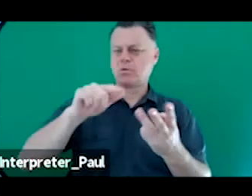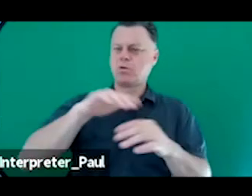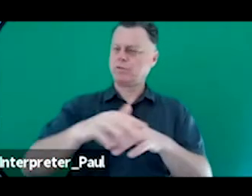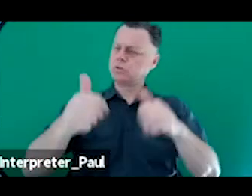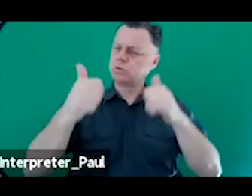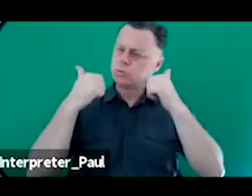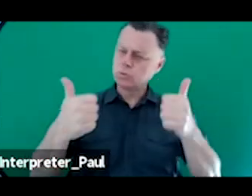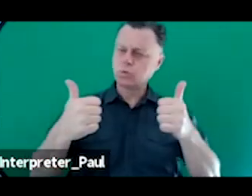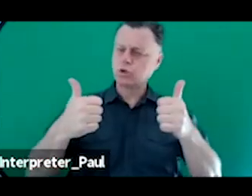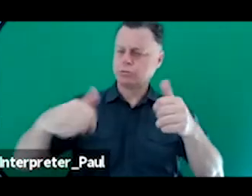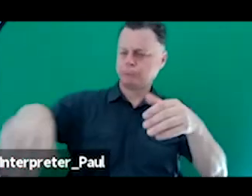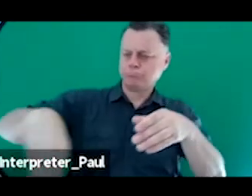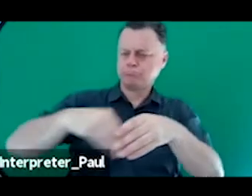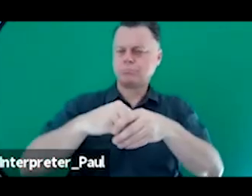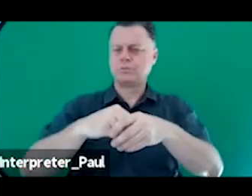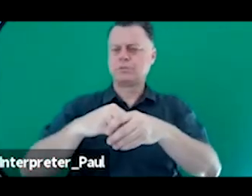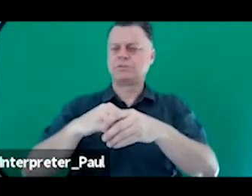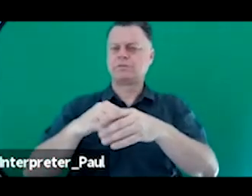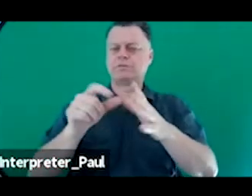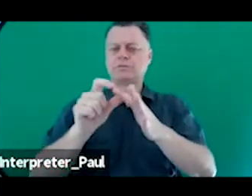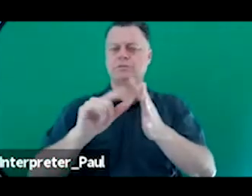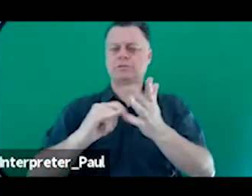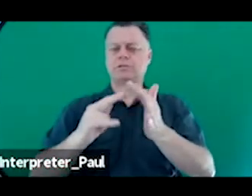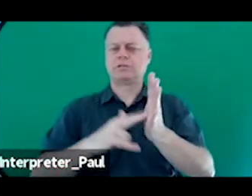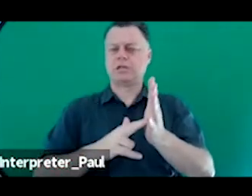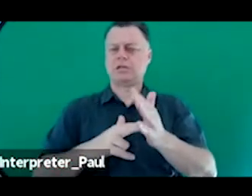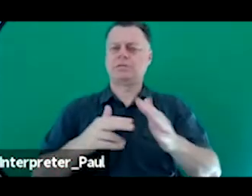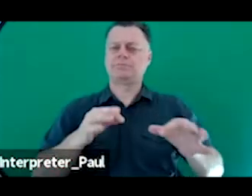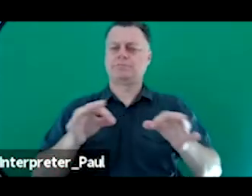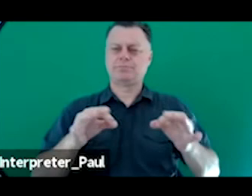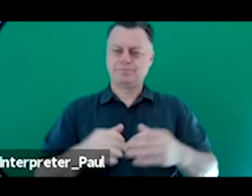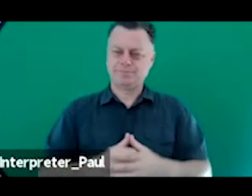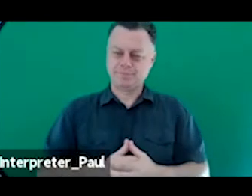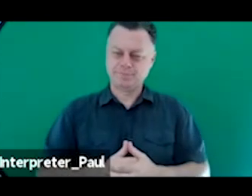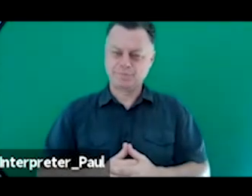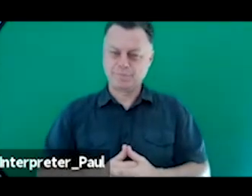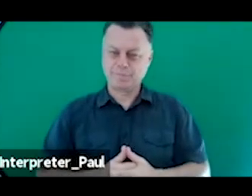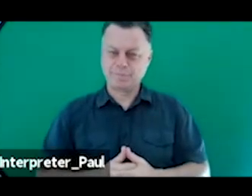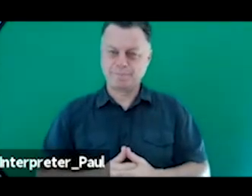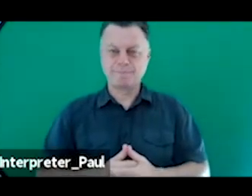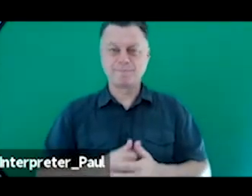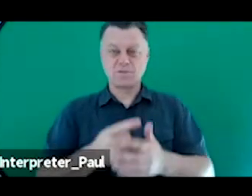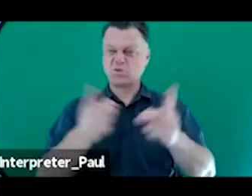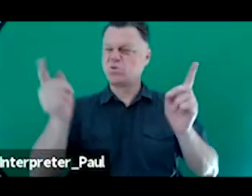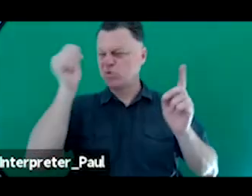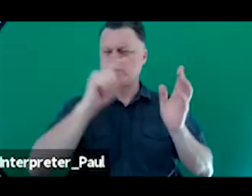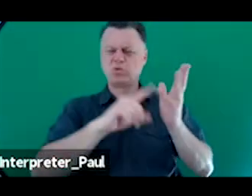inclusive design practices. Now, I know that many of you know what universal design for learning is.